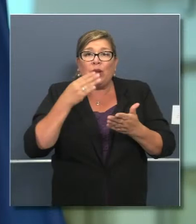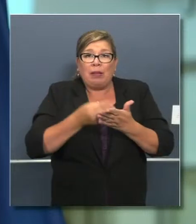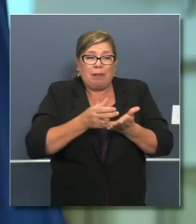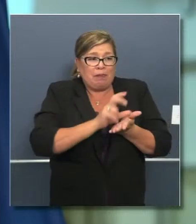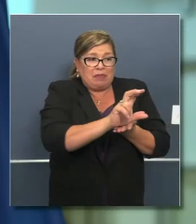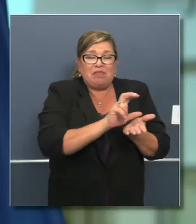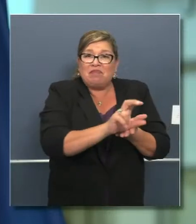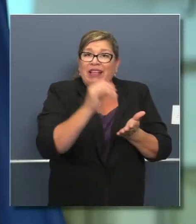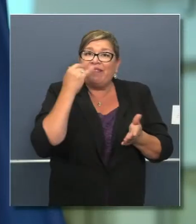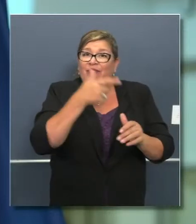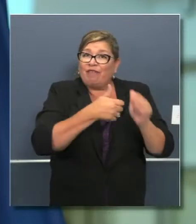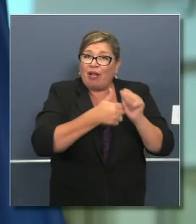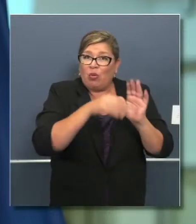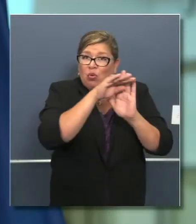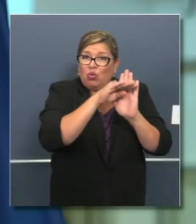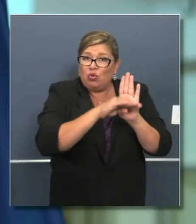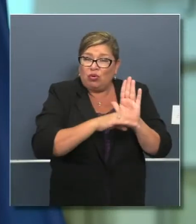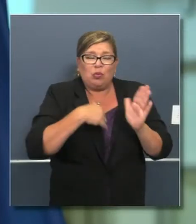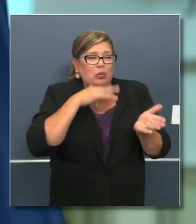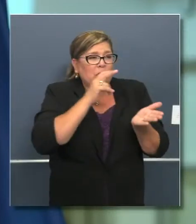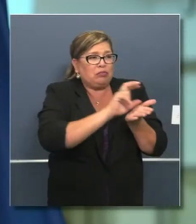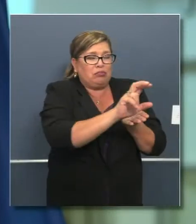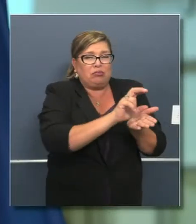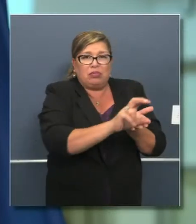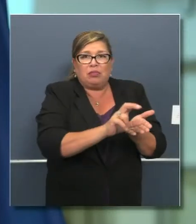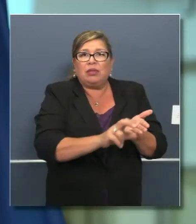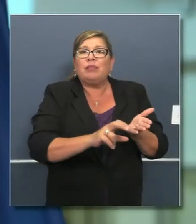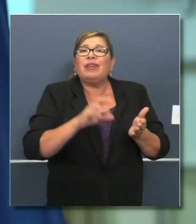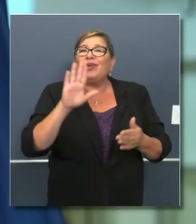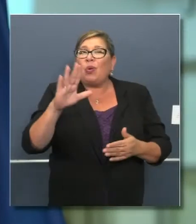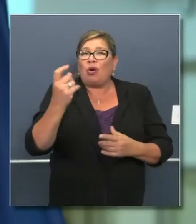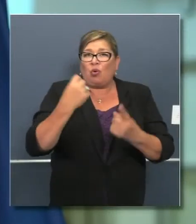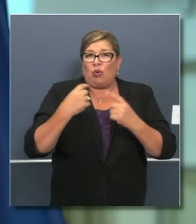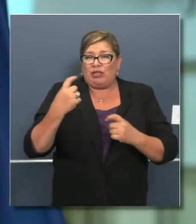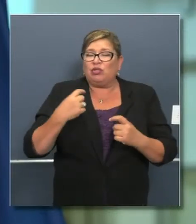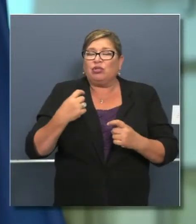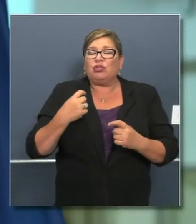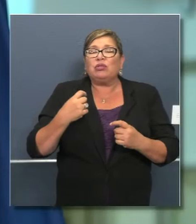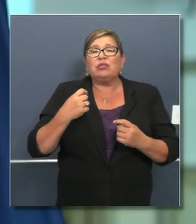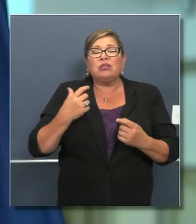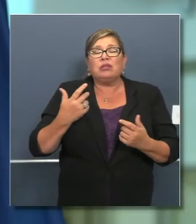you're asking we're not trying to be prescriptive on what that means we want to be collaborative